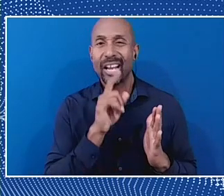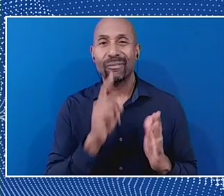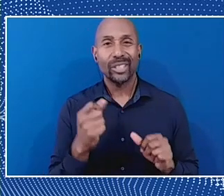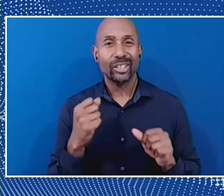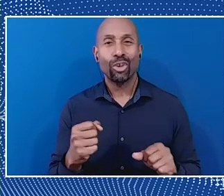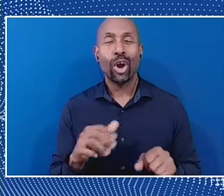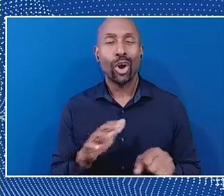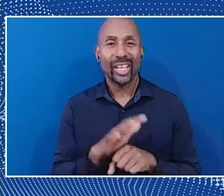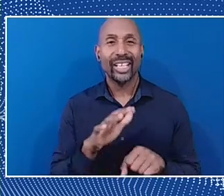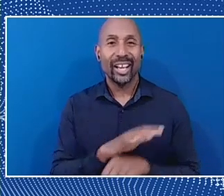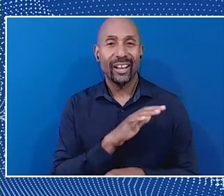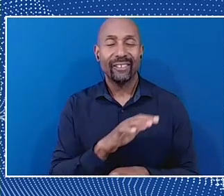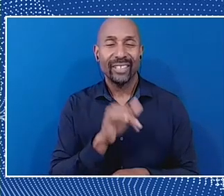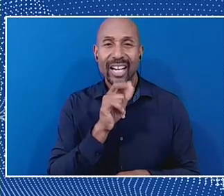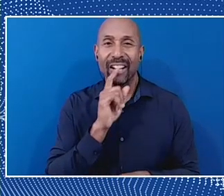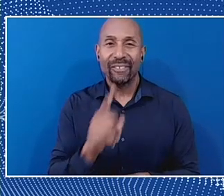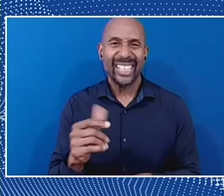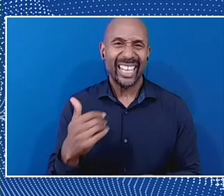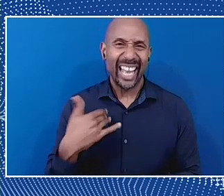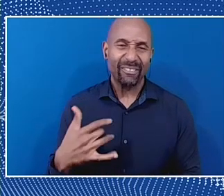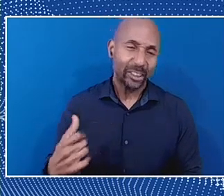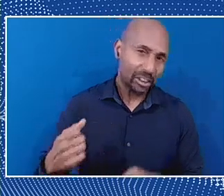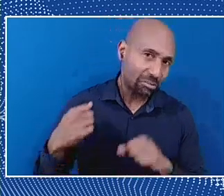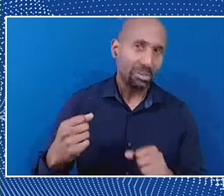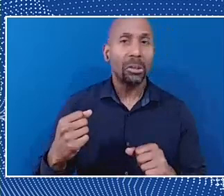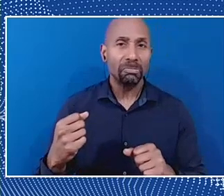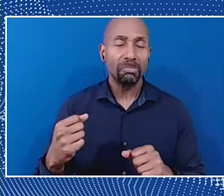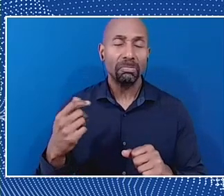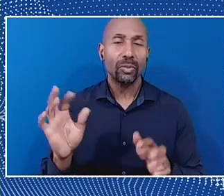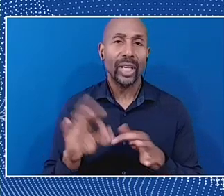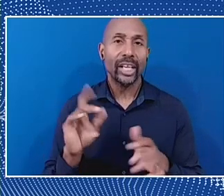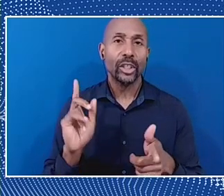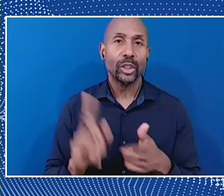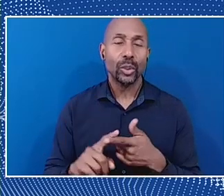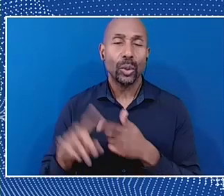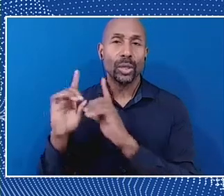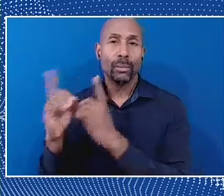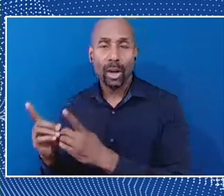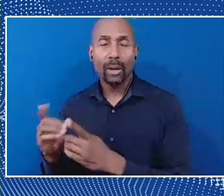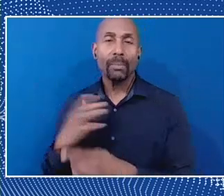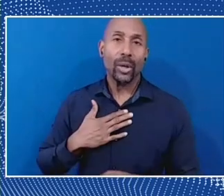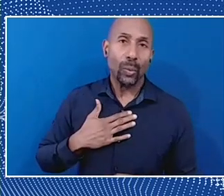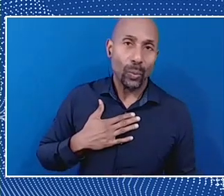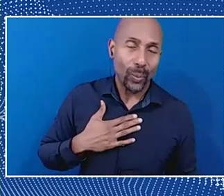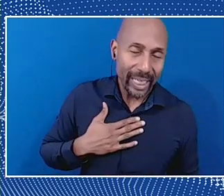umph with respect to the Department's willing to think- a willingness to think